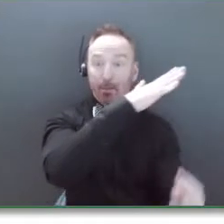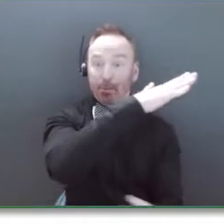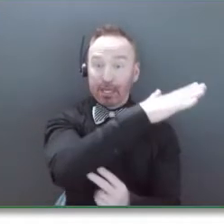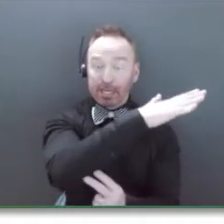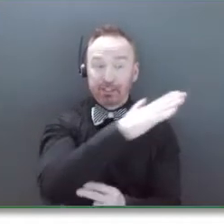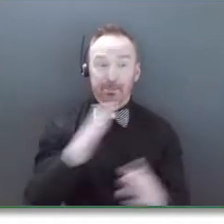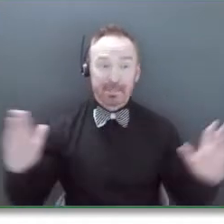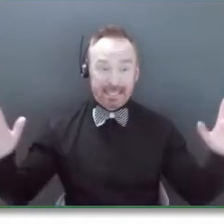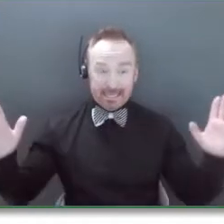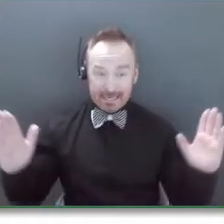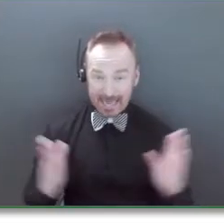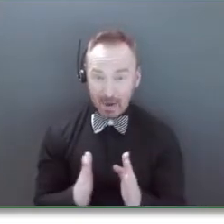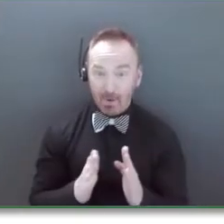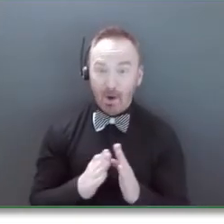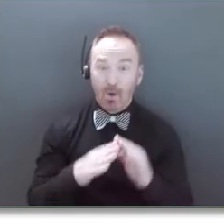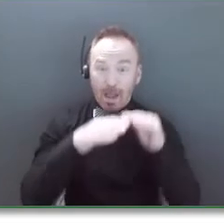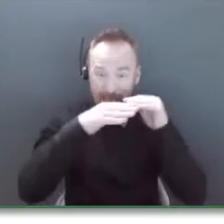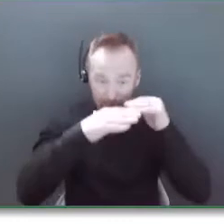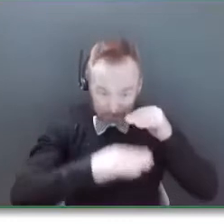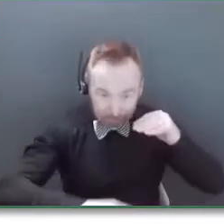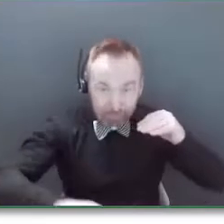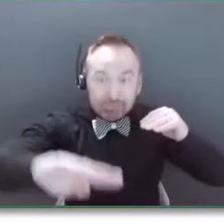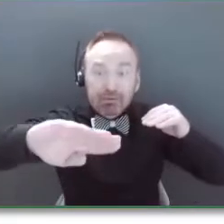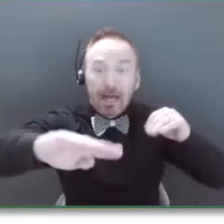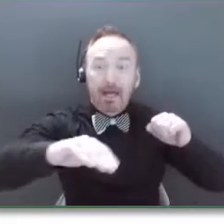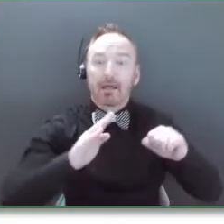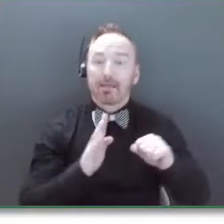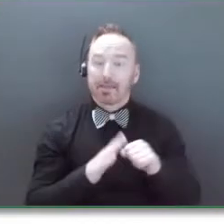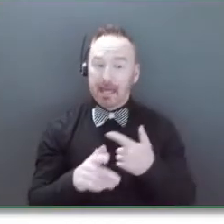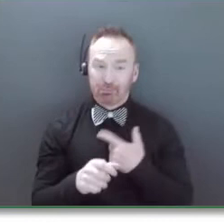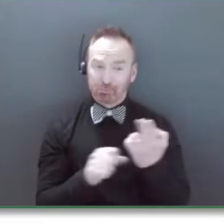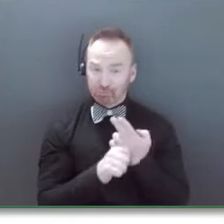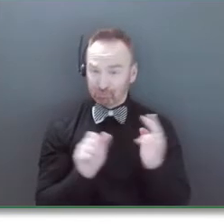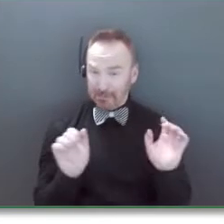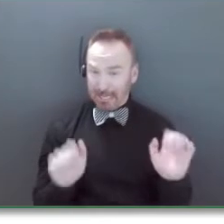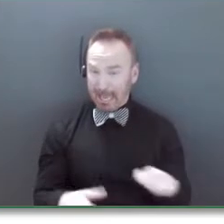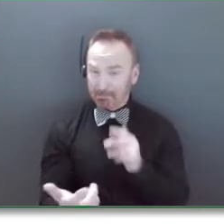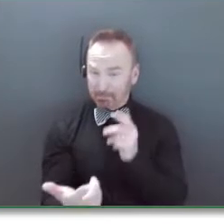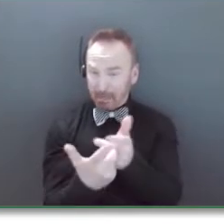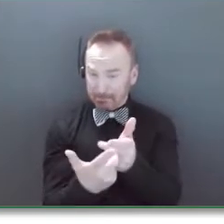Next slide please. One of the key things of course in in